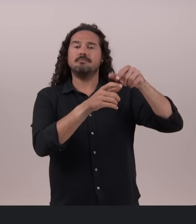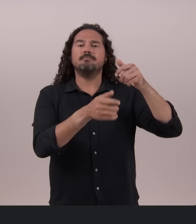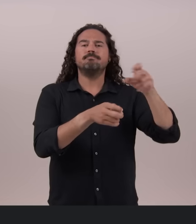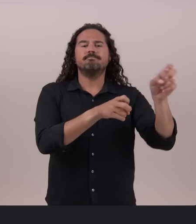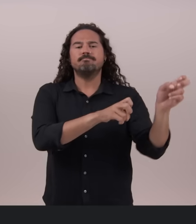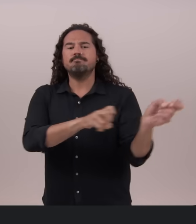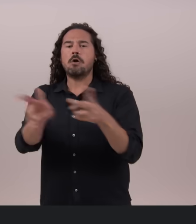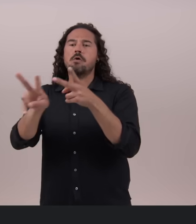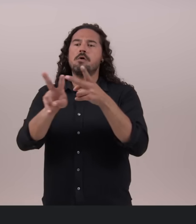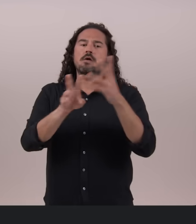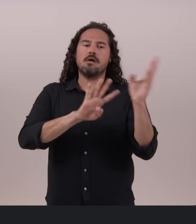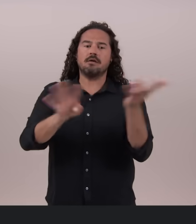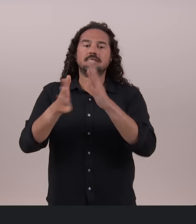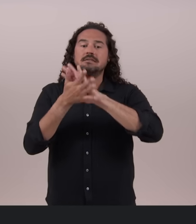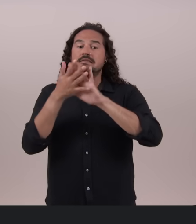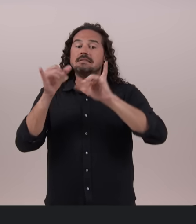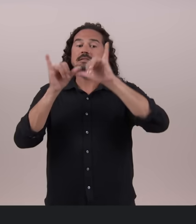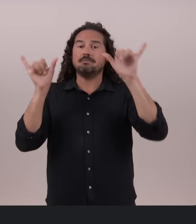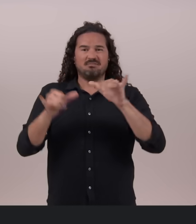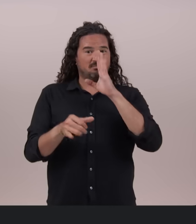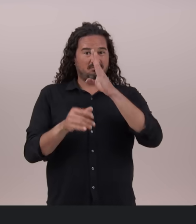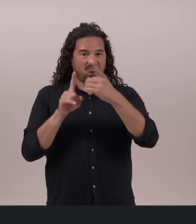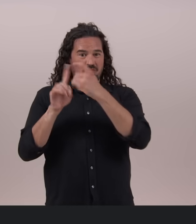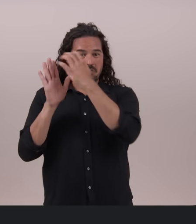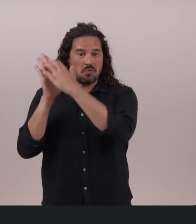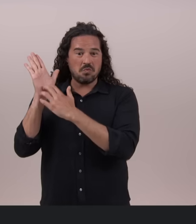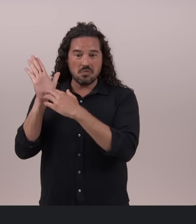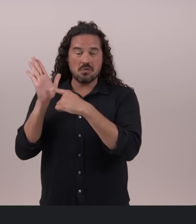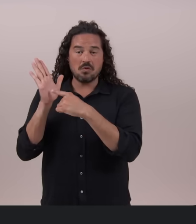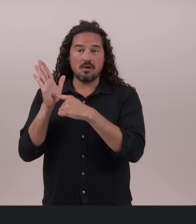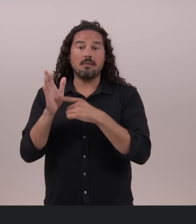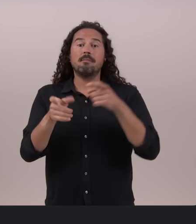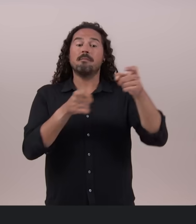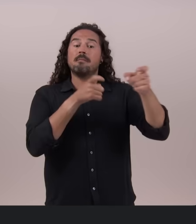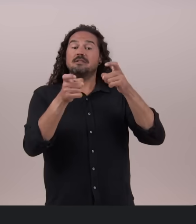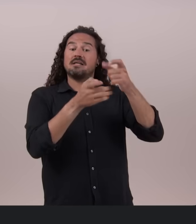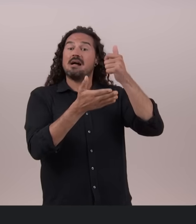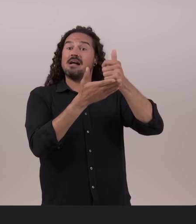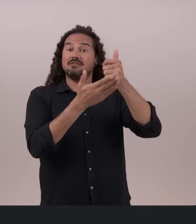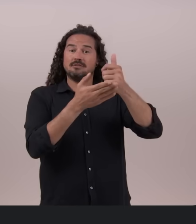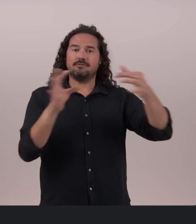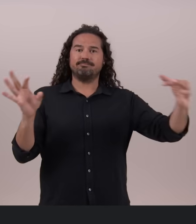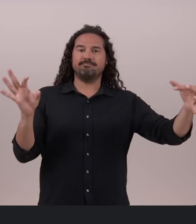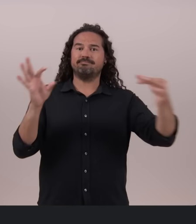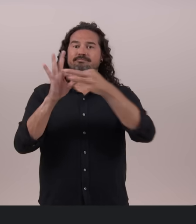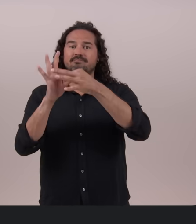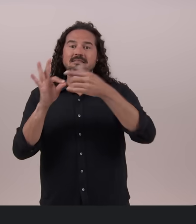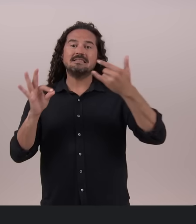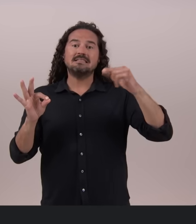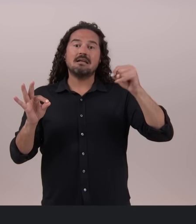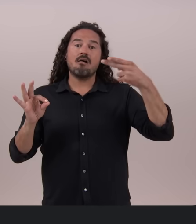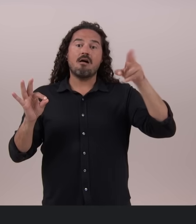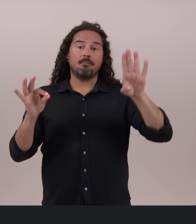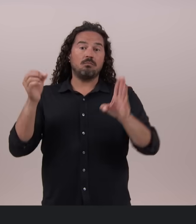directly from their codebase. Their managed agent connects to a user's GitHub repo, analyzes the codebase and generates